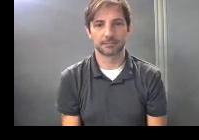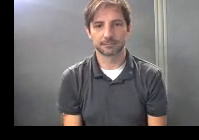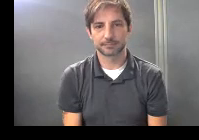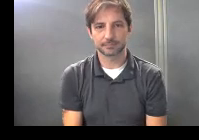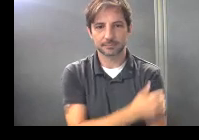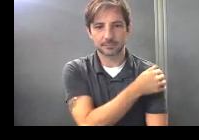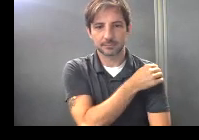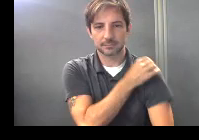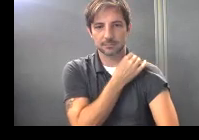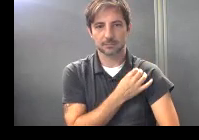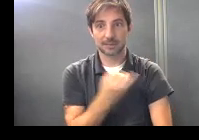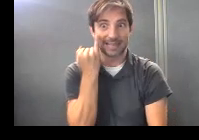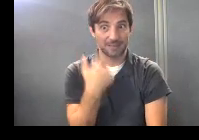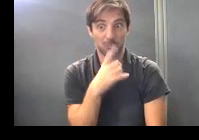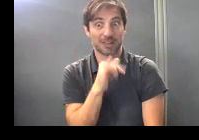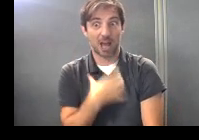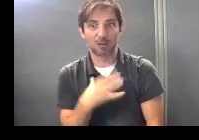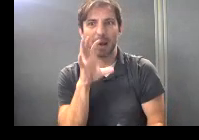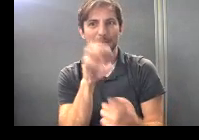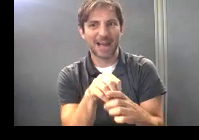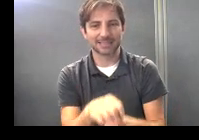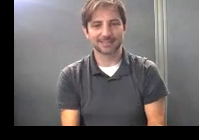HELLO. HOW ARE YOU?